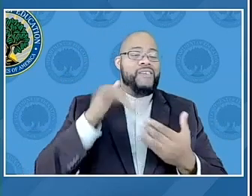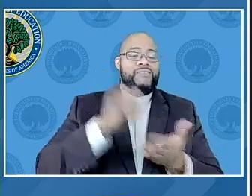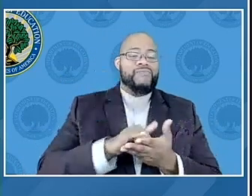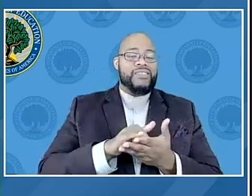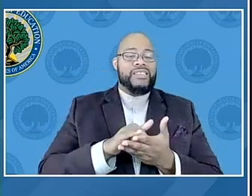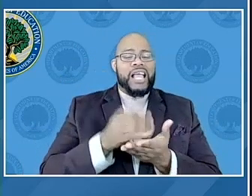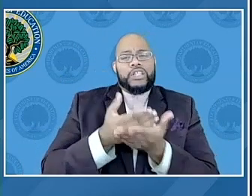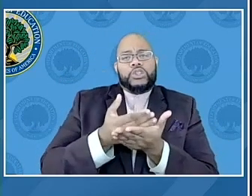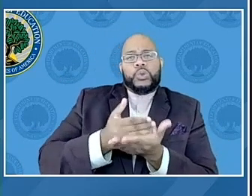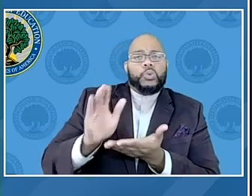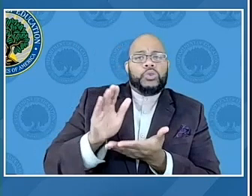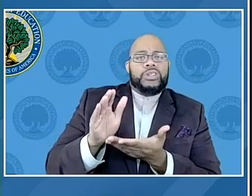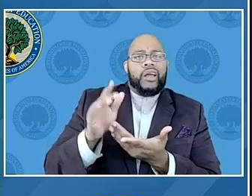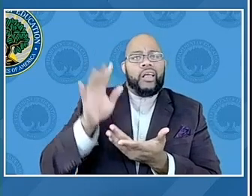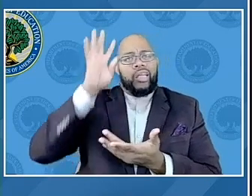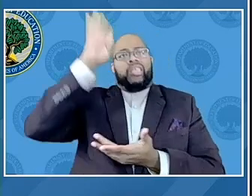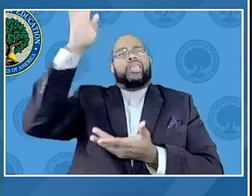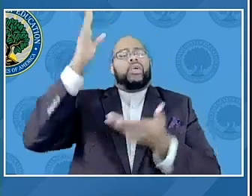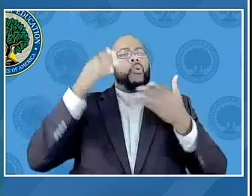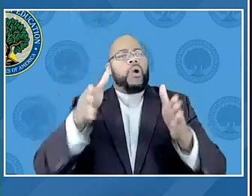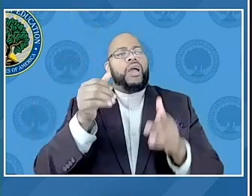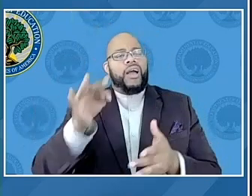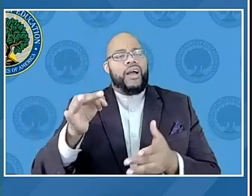arbitrary way of what's included, what's not included.